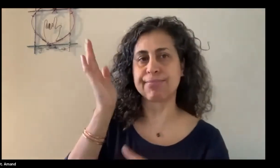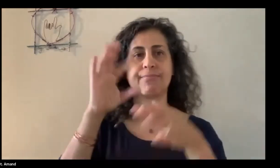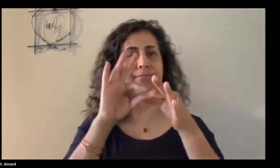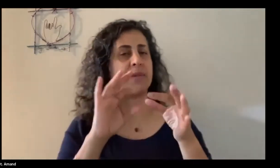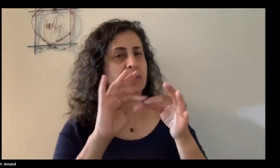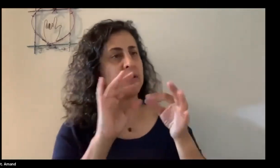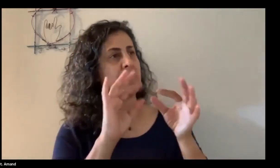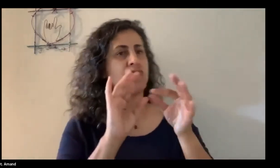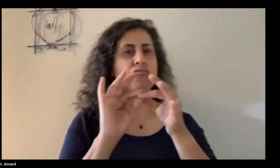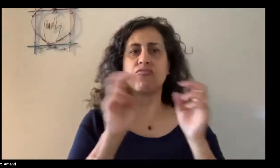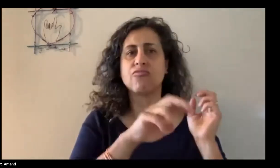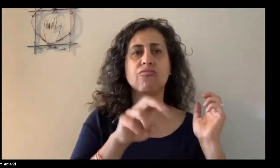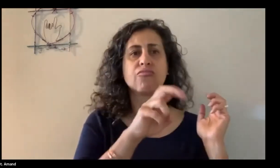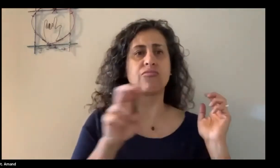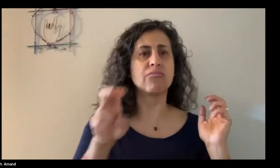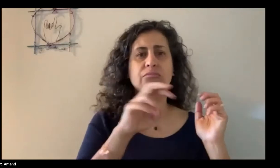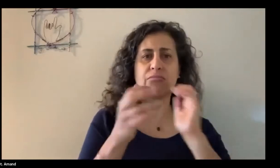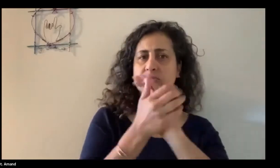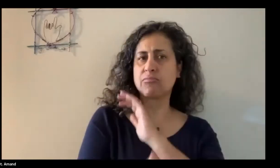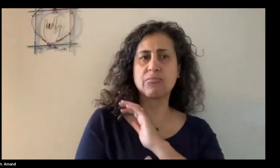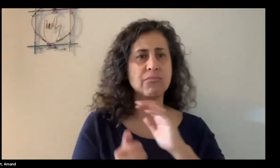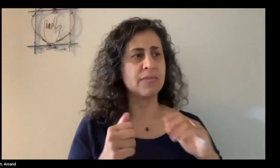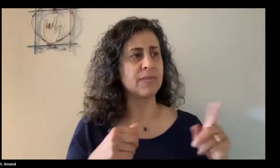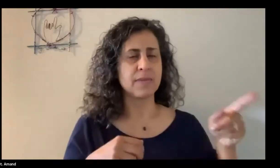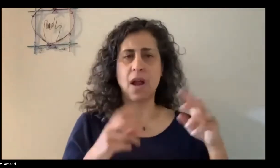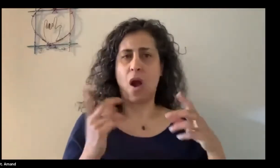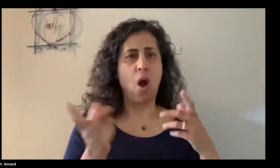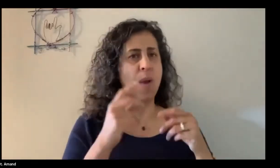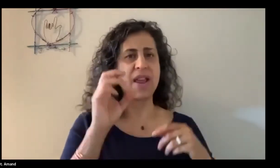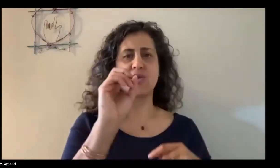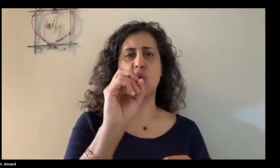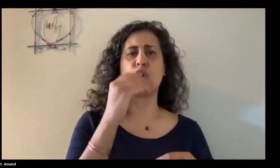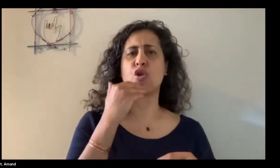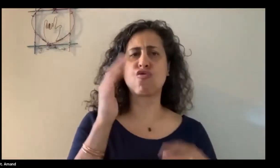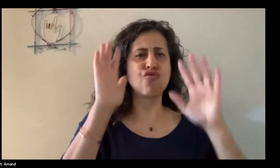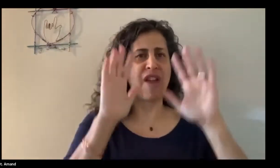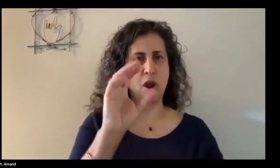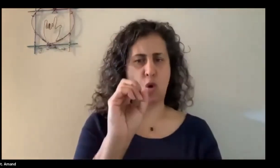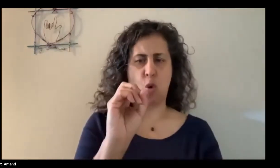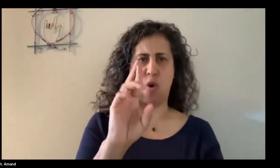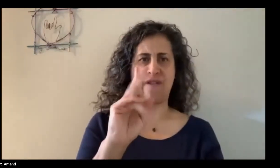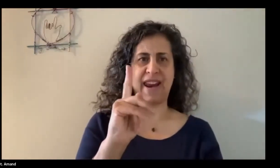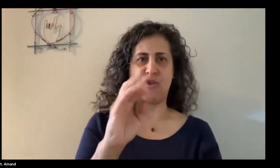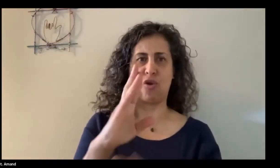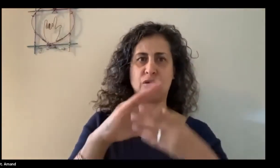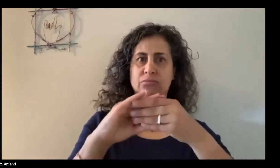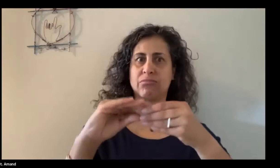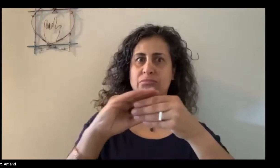The Oakland Museum, he was a docent there, and he would--you know, he was such a gifted orator.